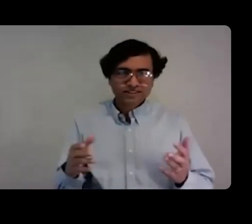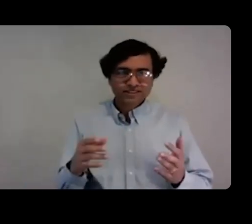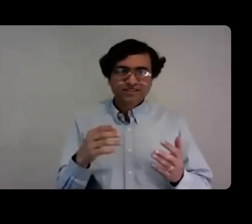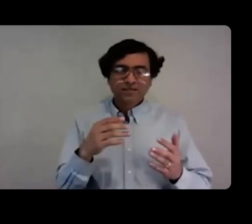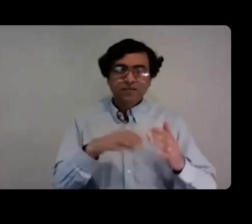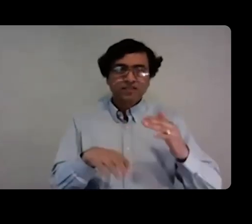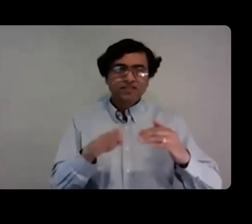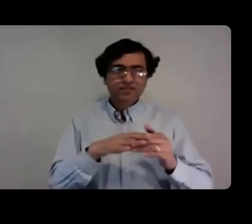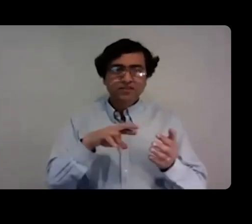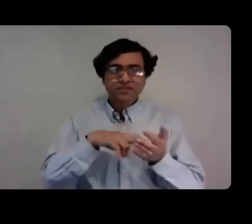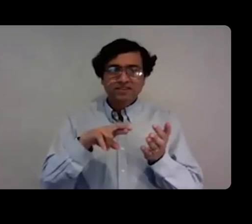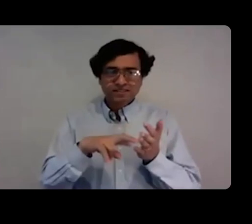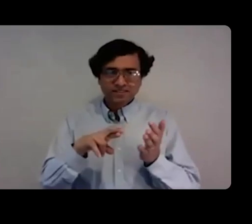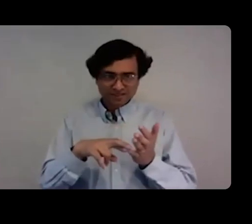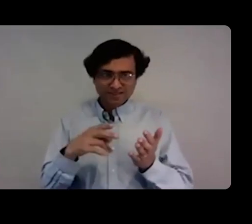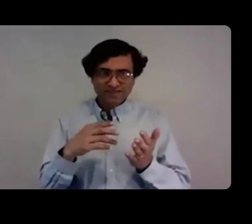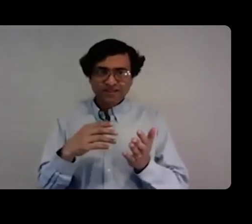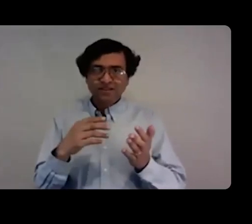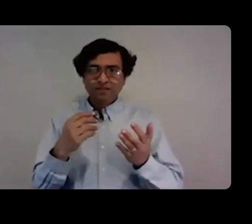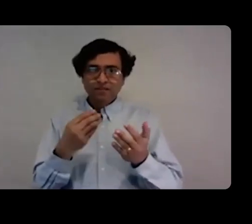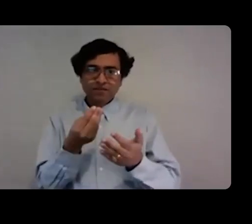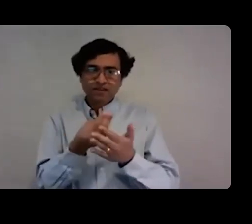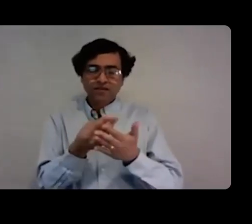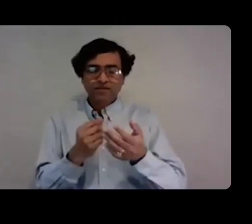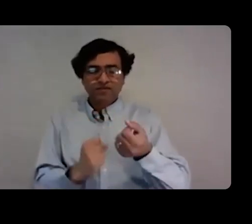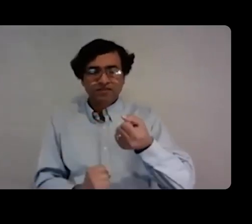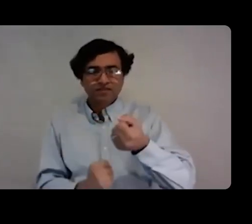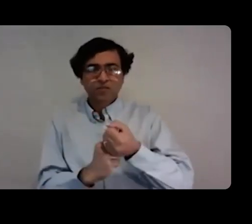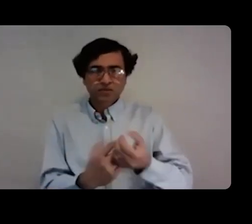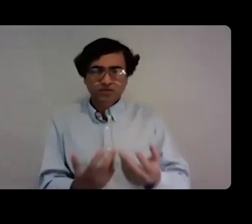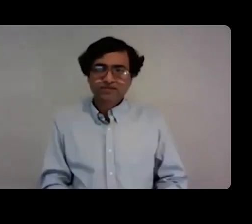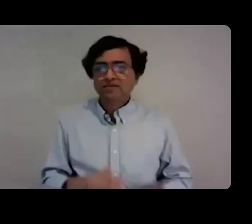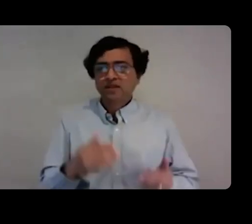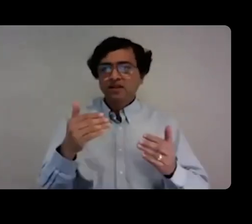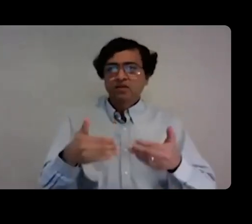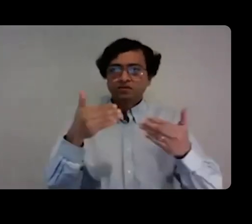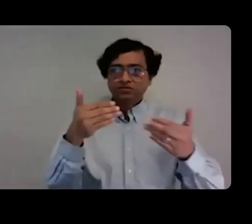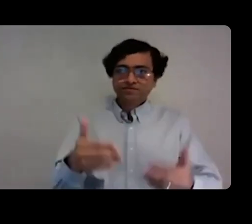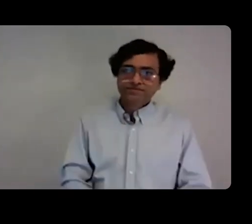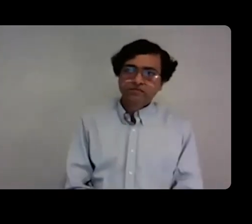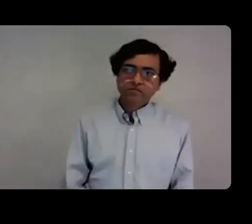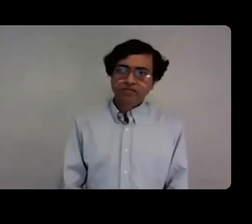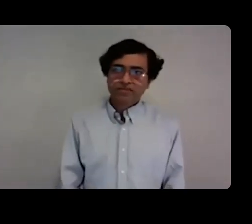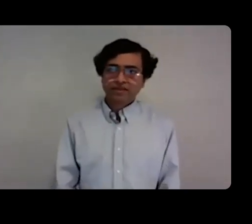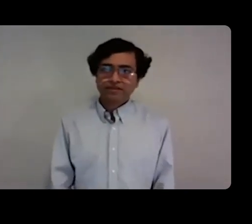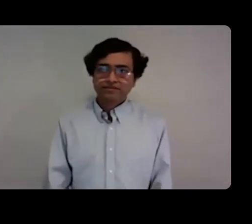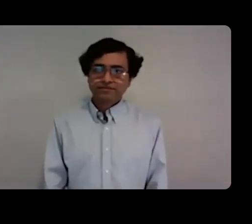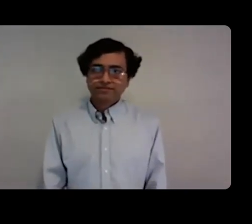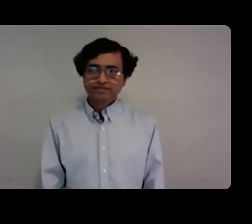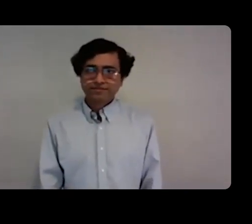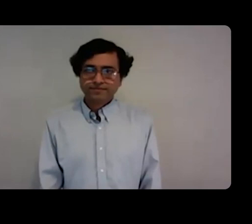the requisite notes that are needed. So there's a little research going on around that,